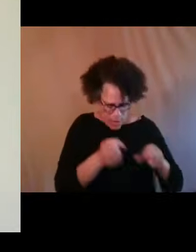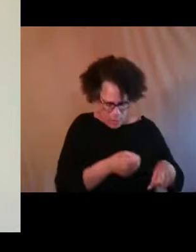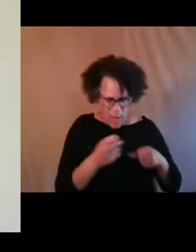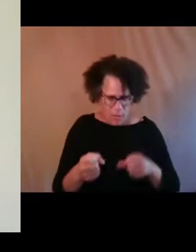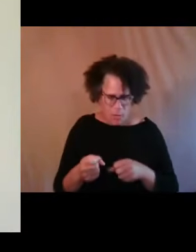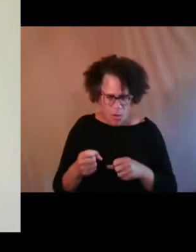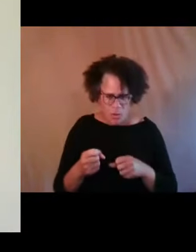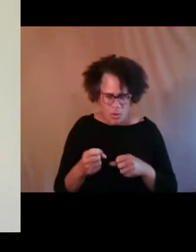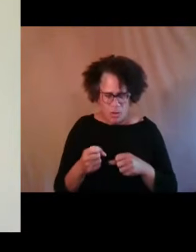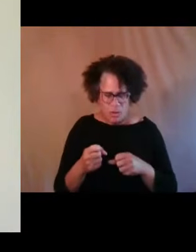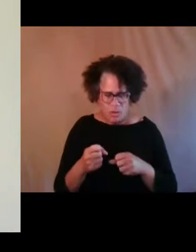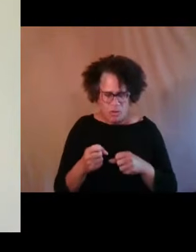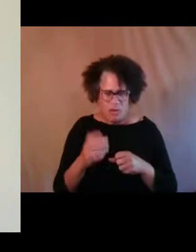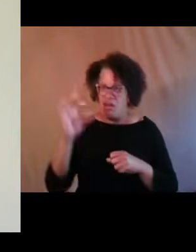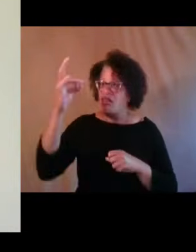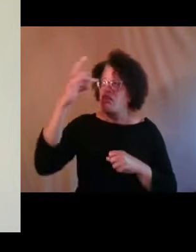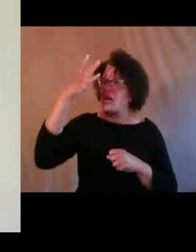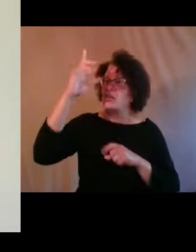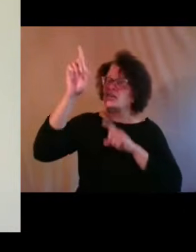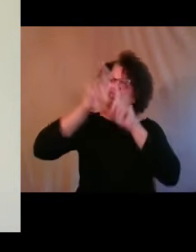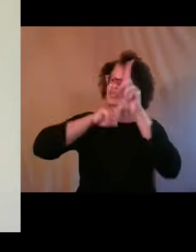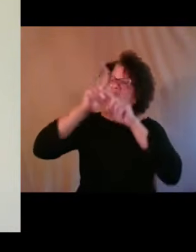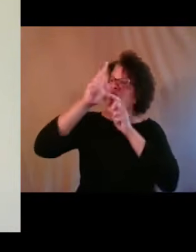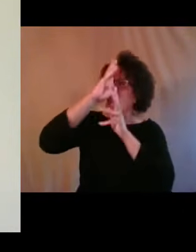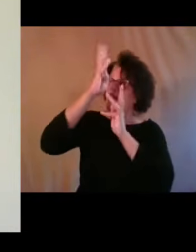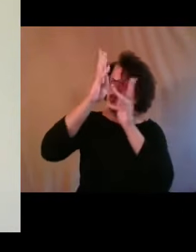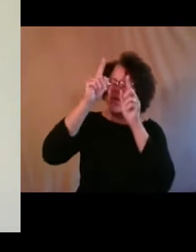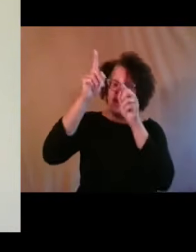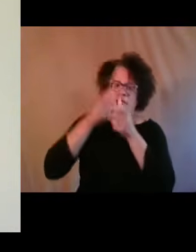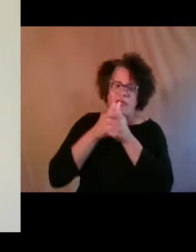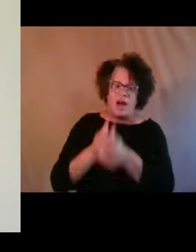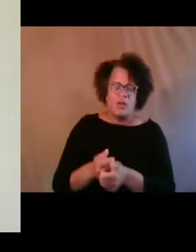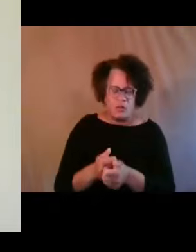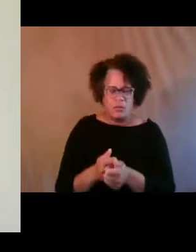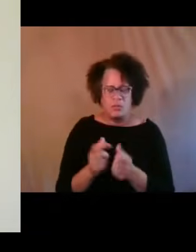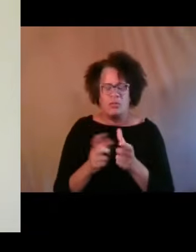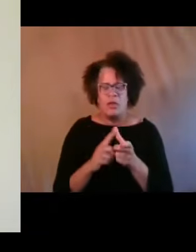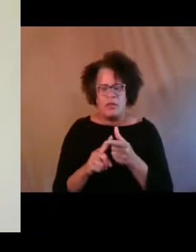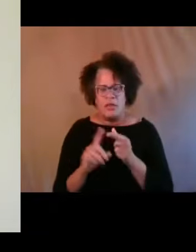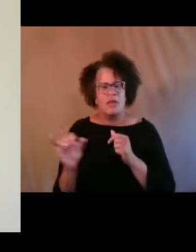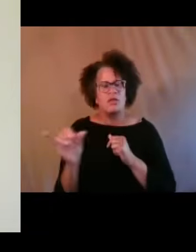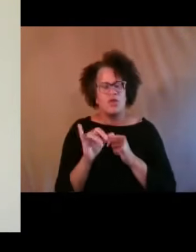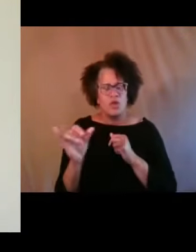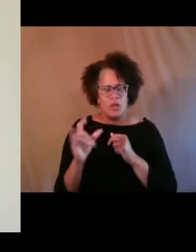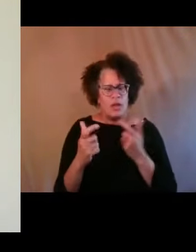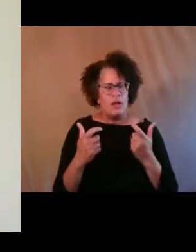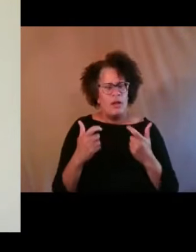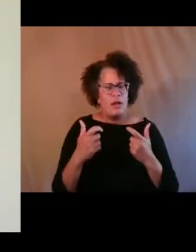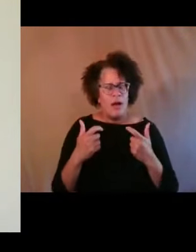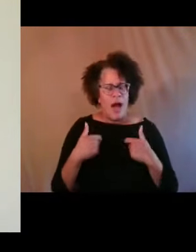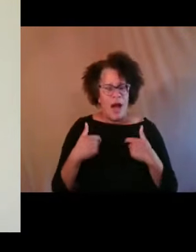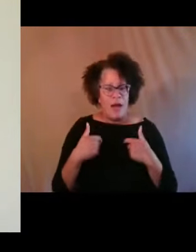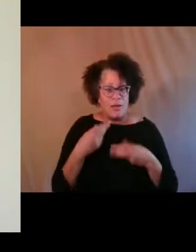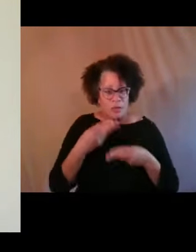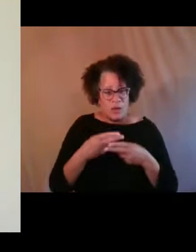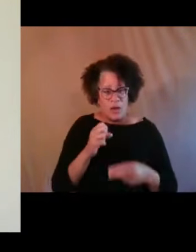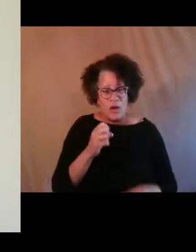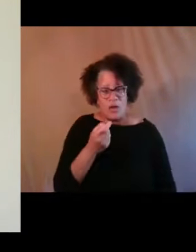some star light I made up. Certainly, I am the shore, the dawn.